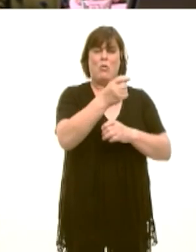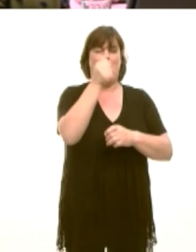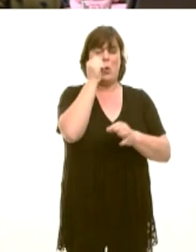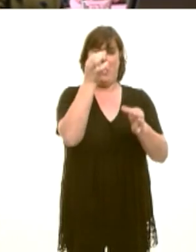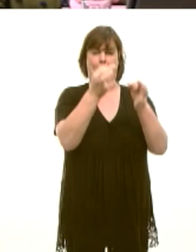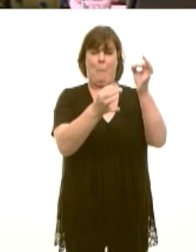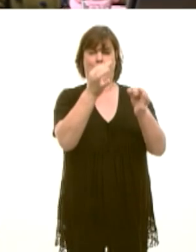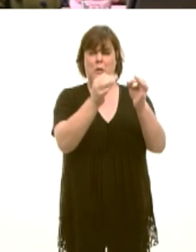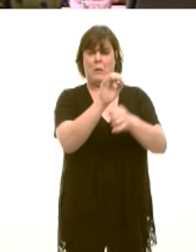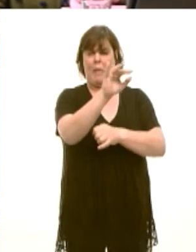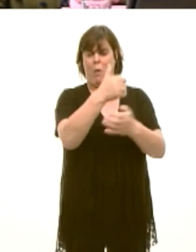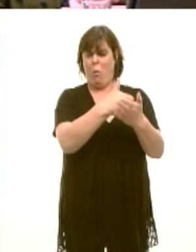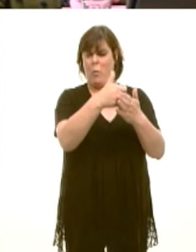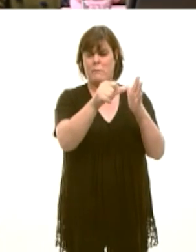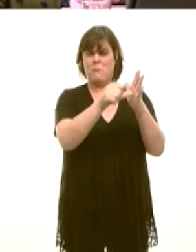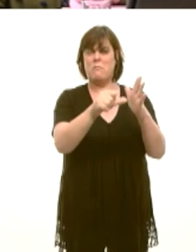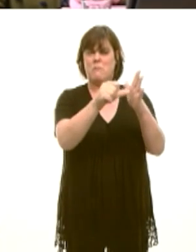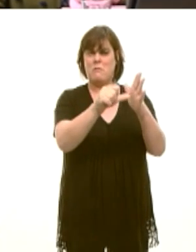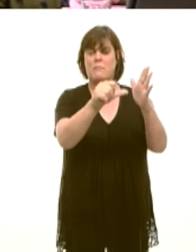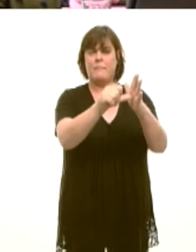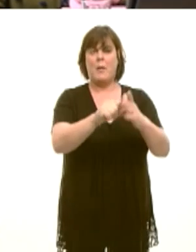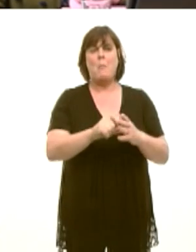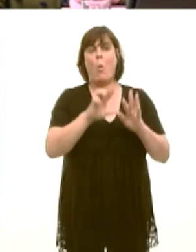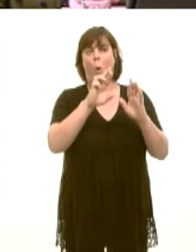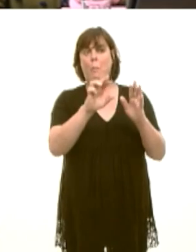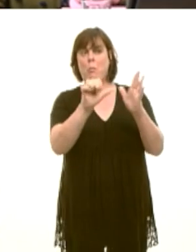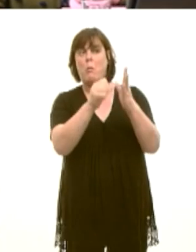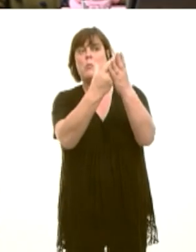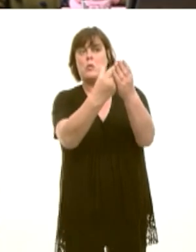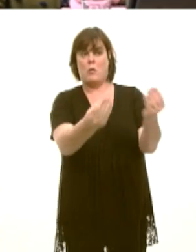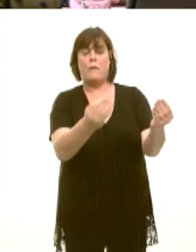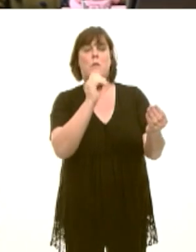is always difficult, but I do hope that there will be a way of resolving the situation.